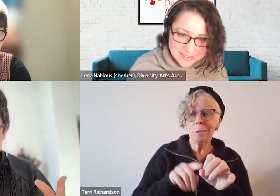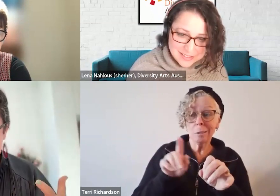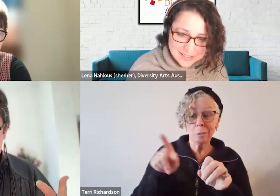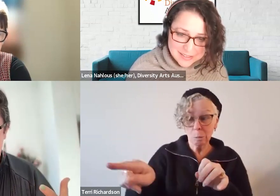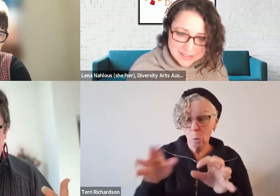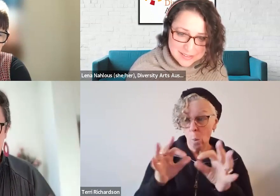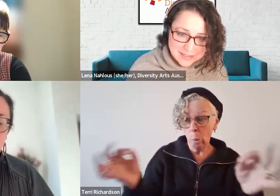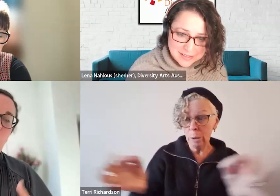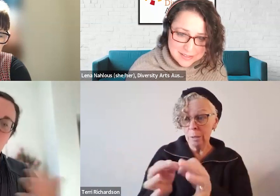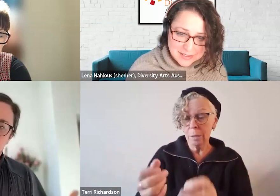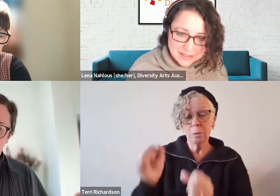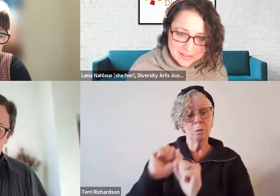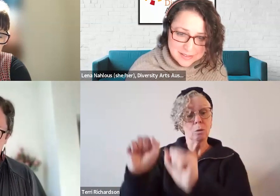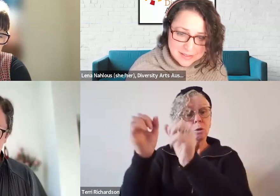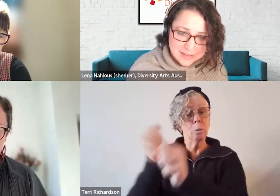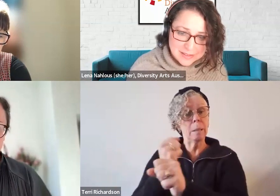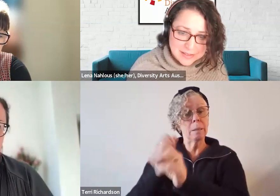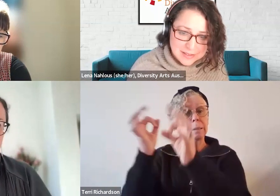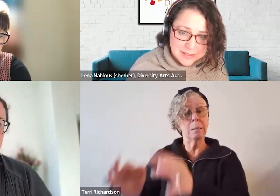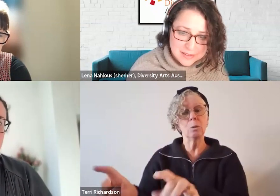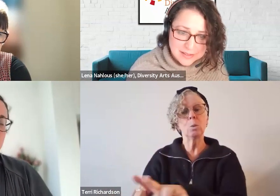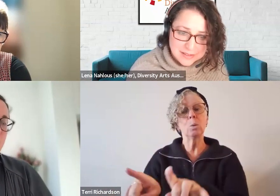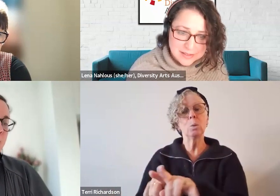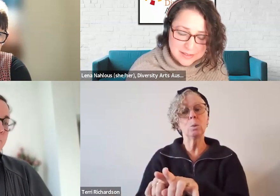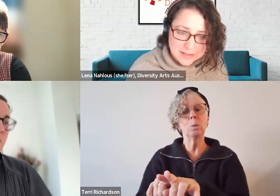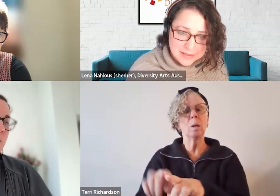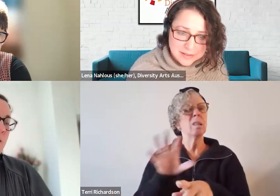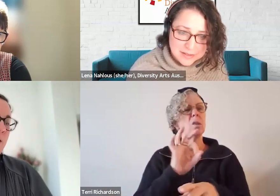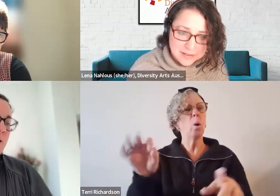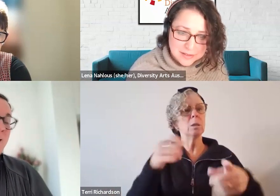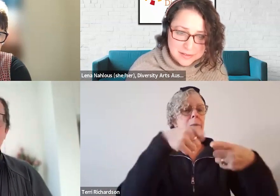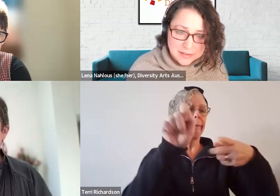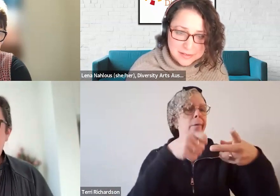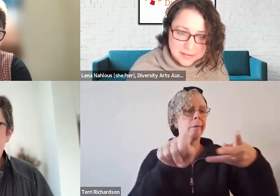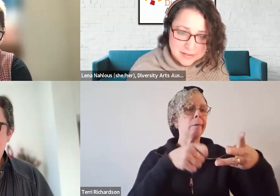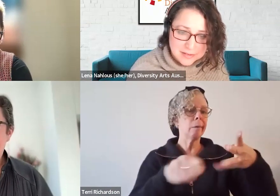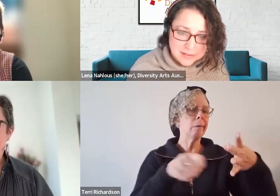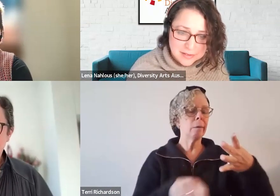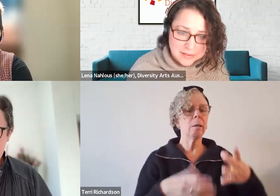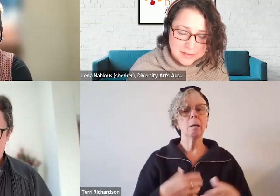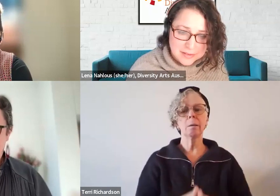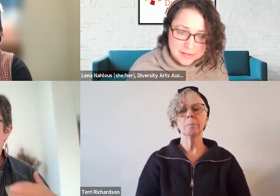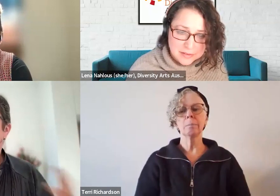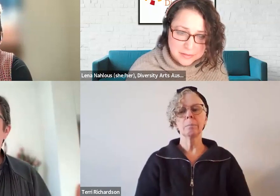involved in the decision making rather than just ticking some boxes. Another model that's happening is outsourcing.